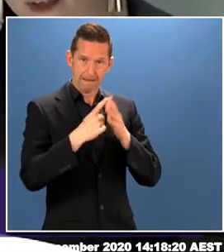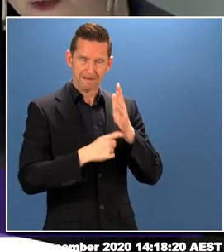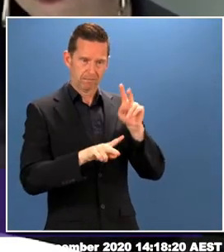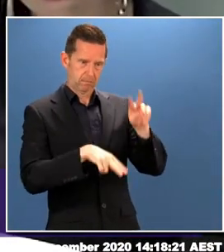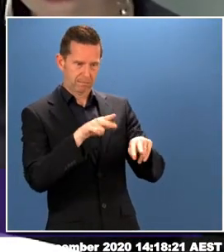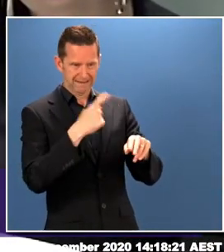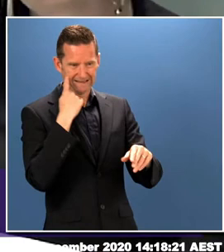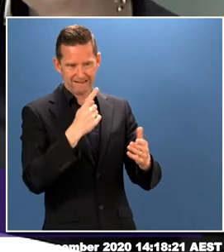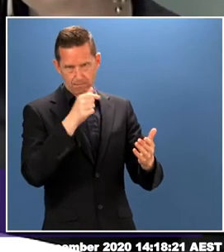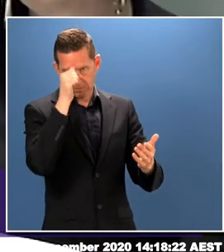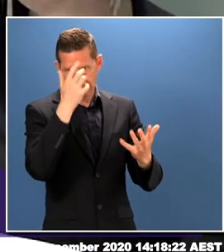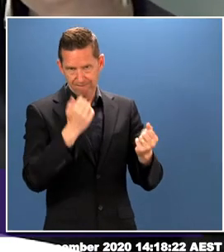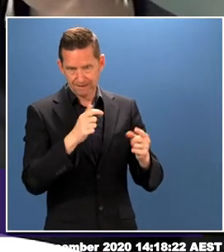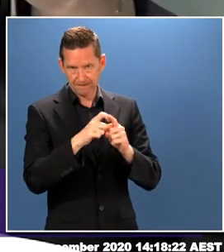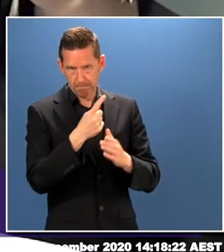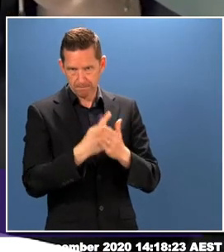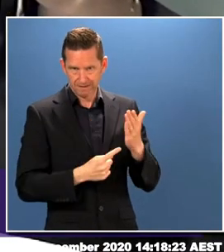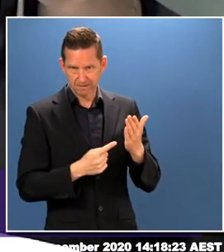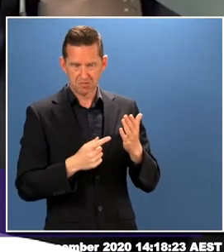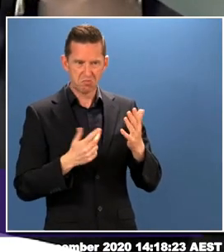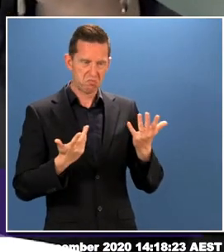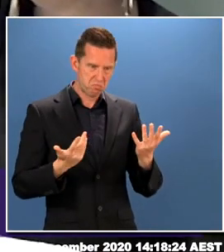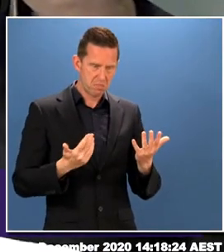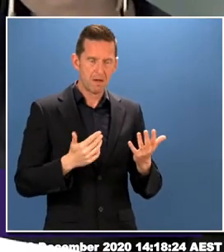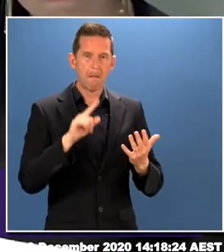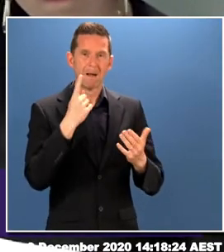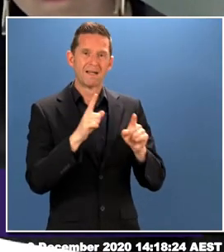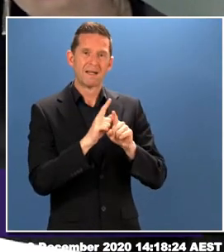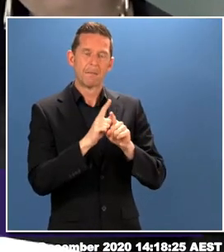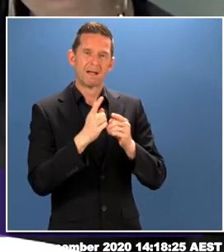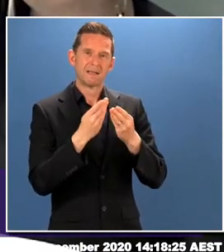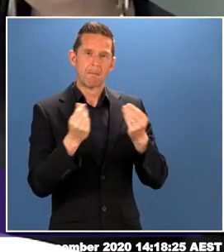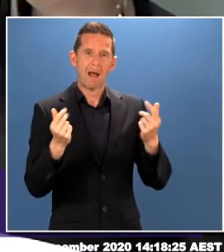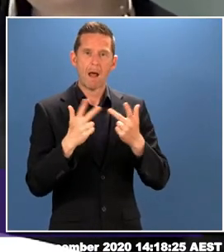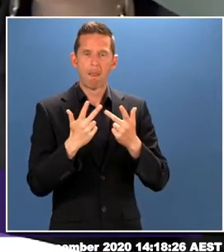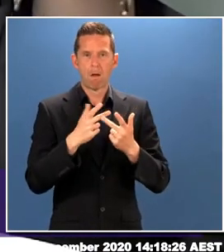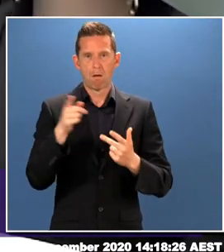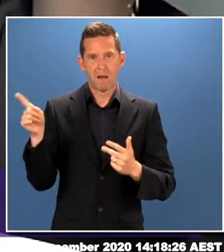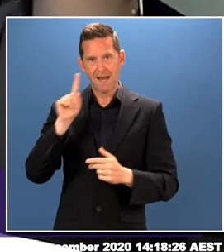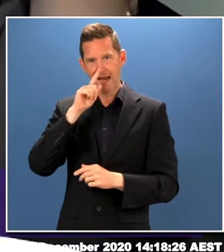You know, you don't get to choose. But there are many, also, invisible disabilities where people sometimes mask